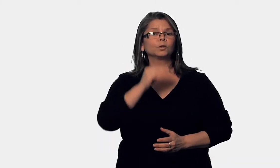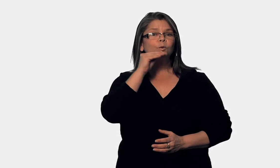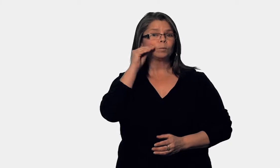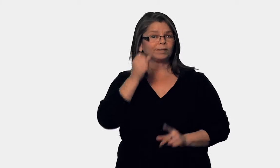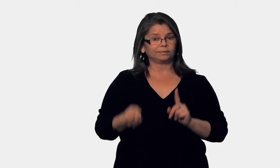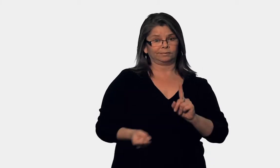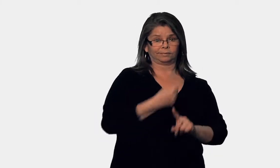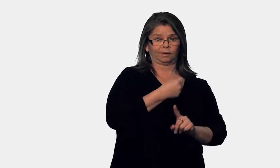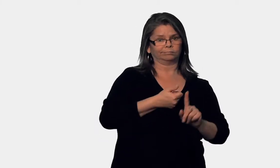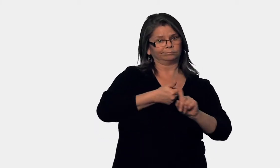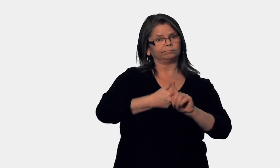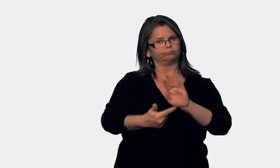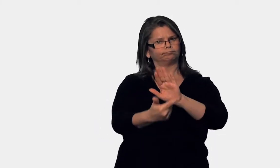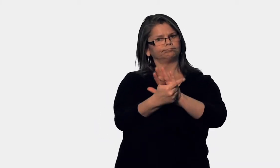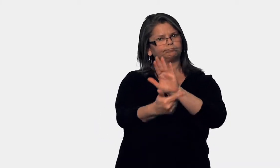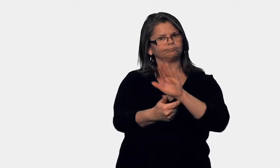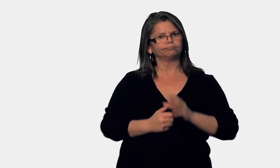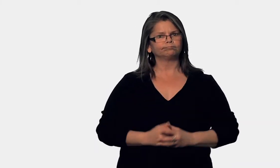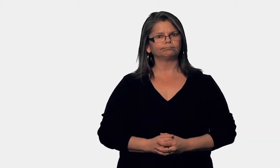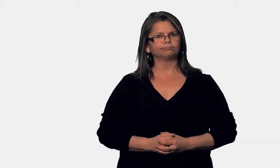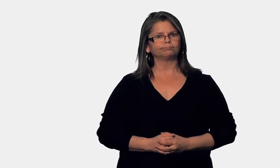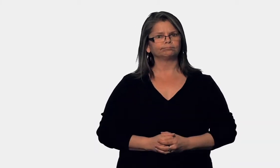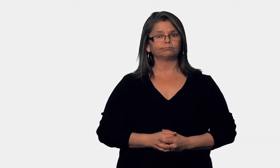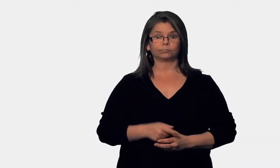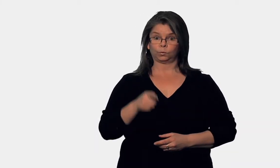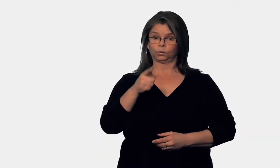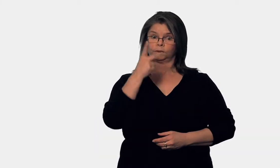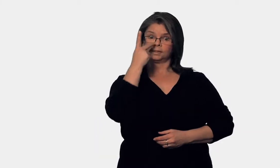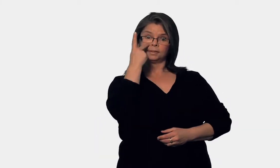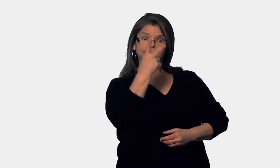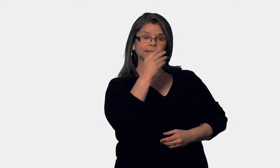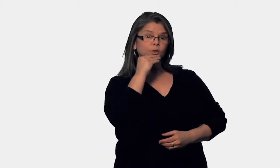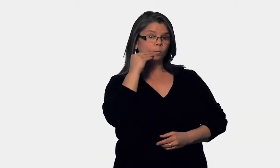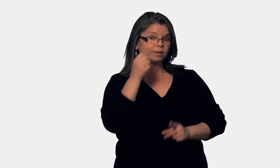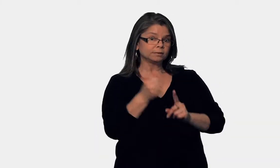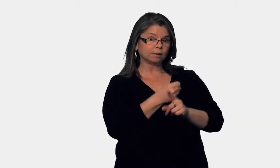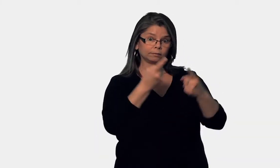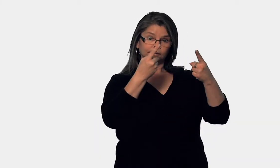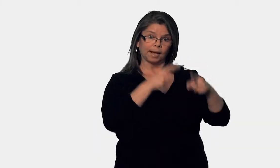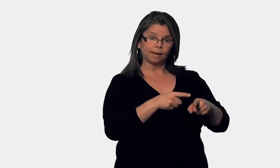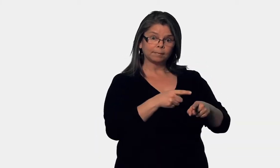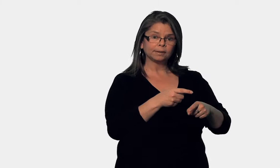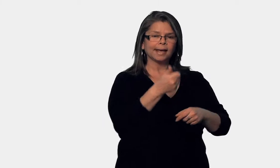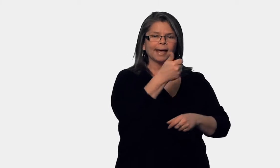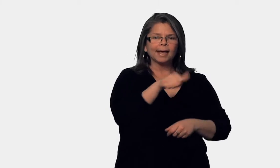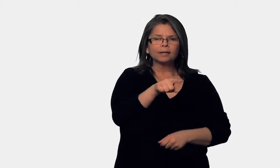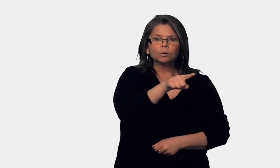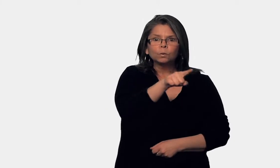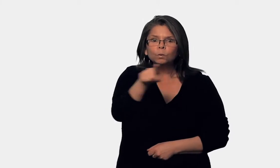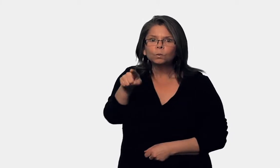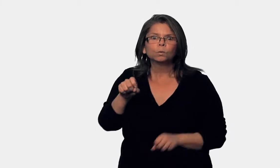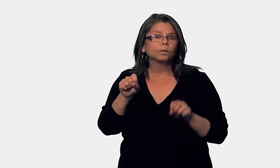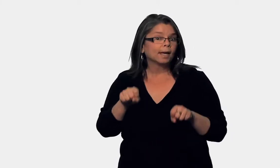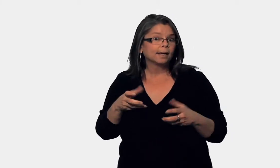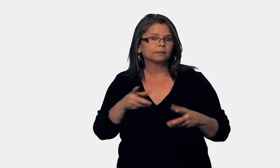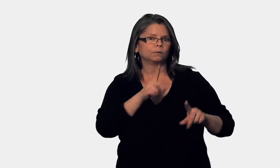Domestic Assault is against the law. Anyone can report a situation of domestic assault -